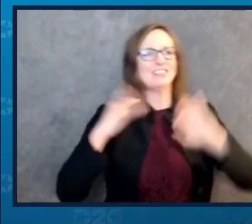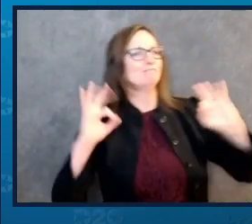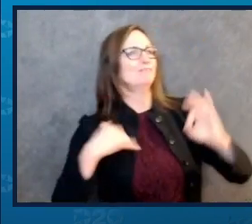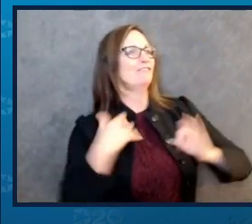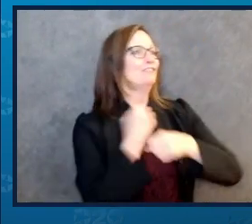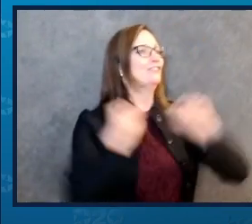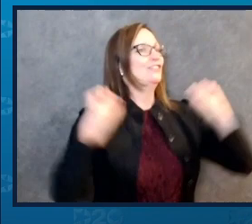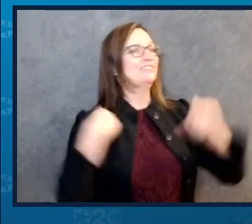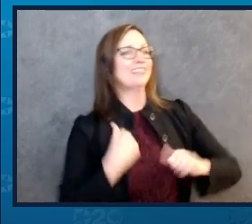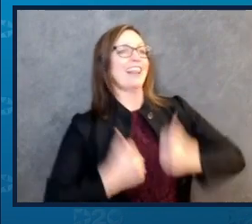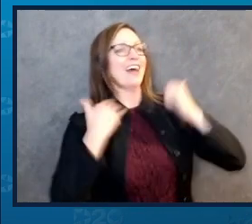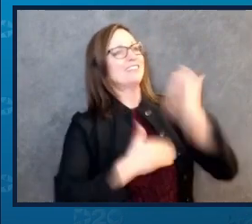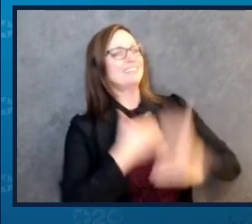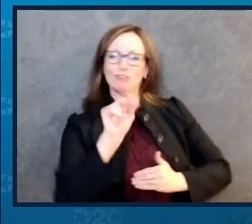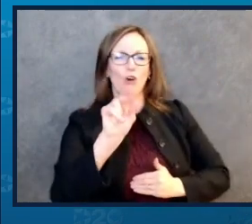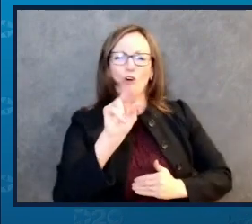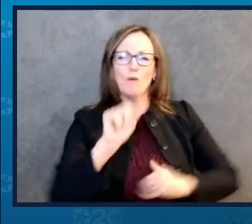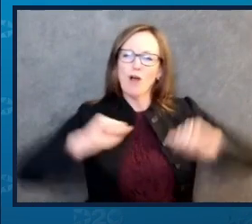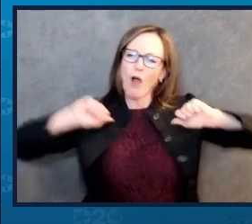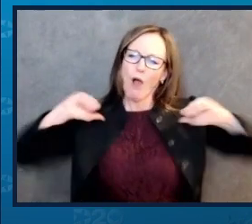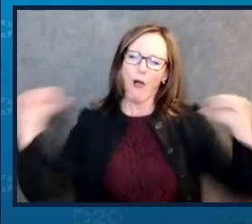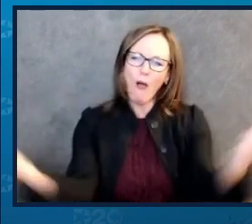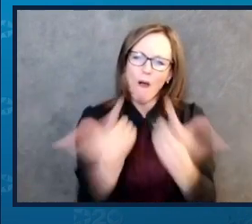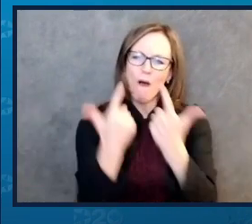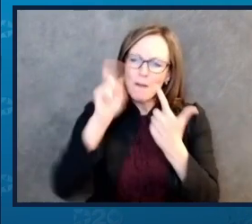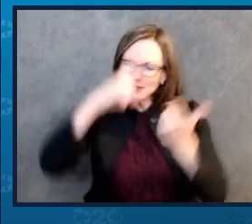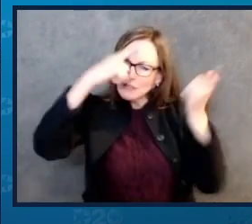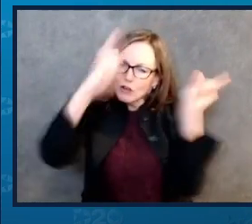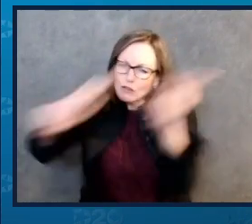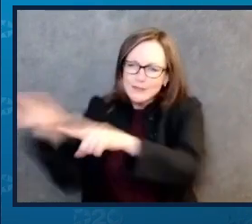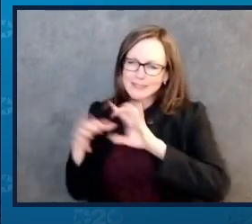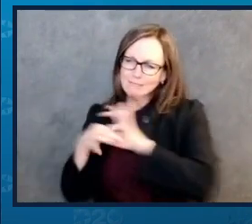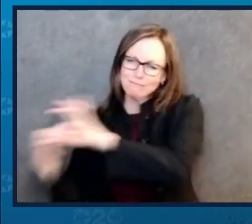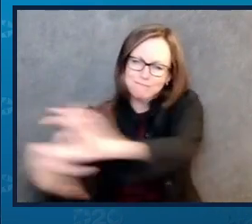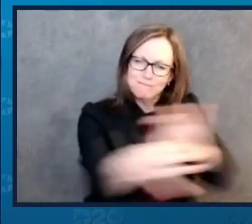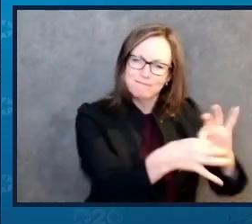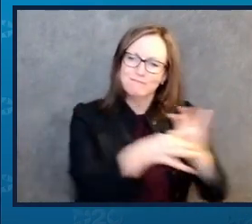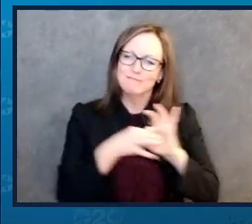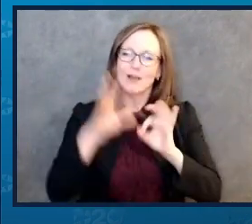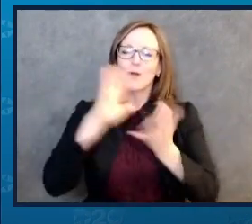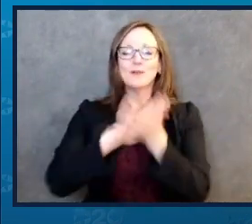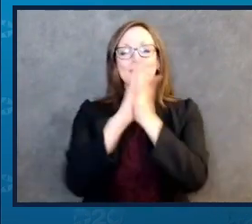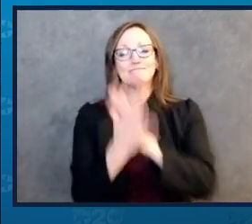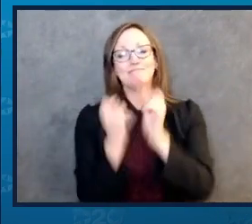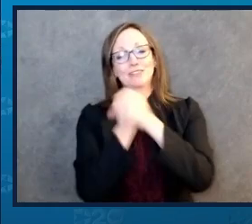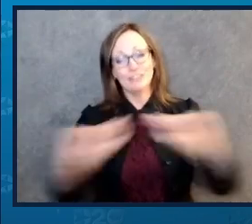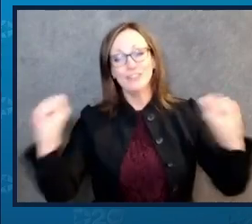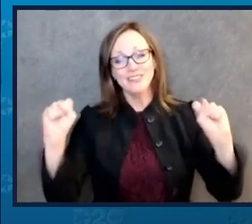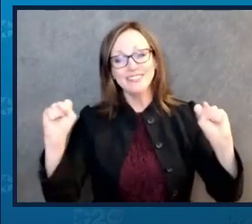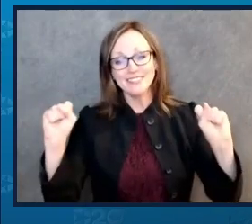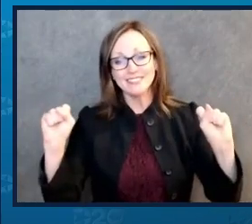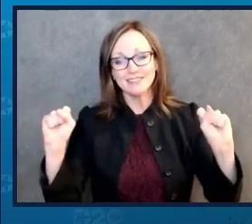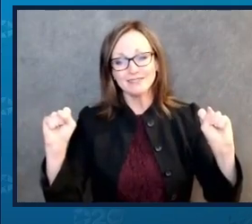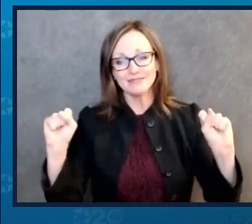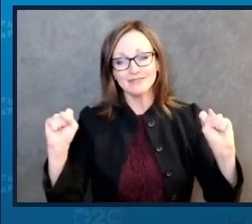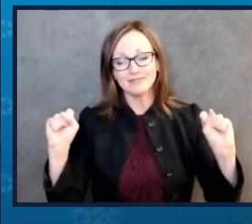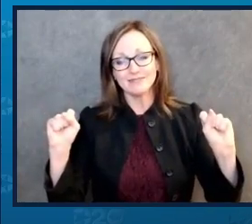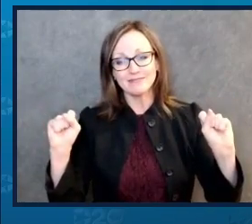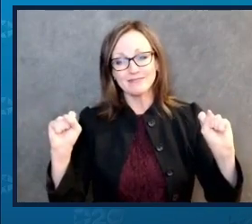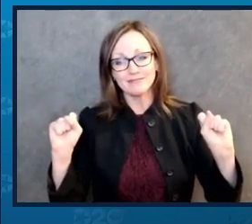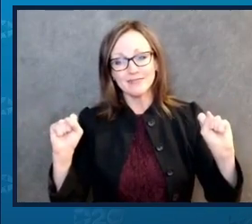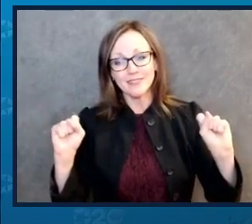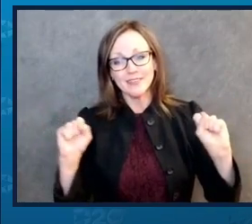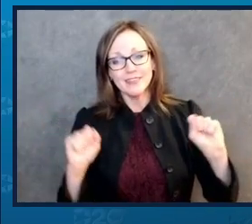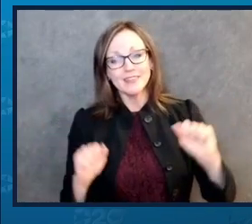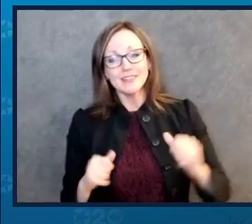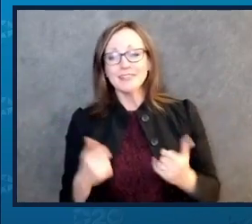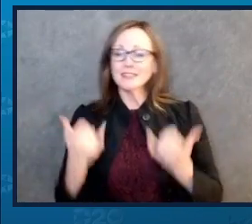THE CONSTANT CHAOS LEAVES US